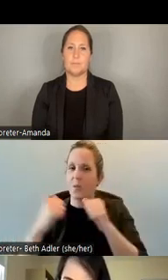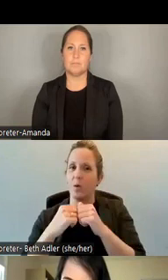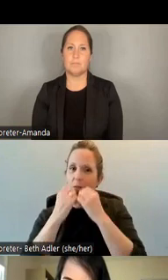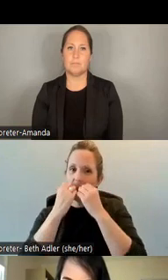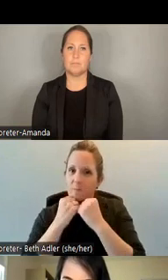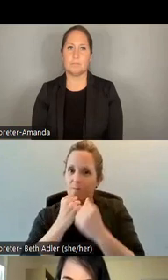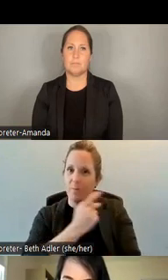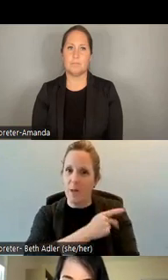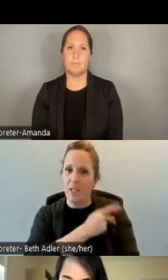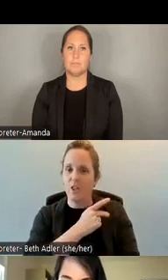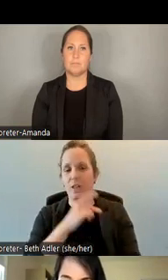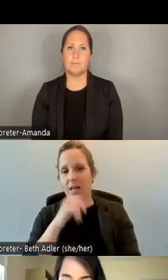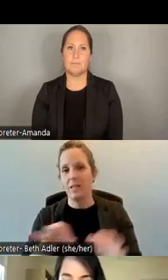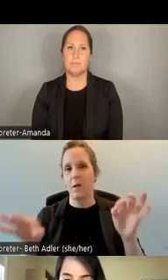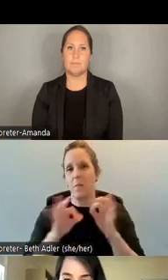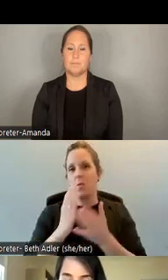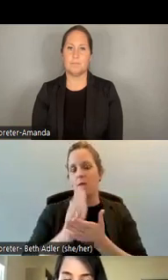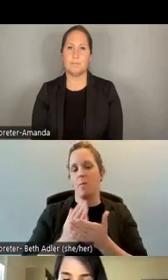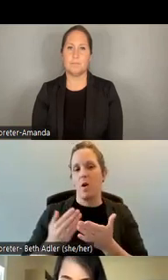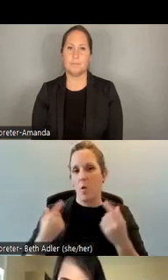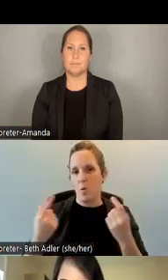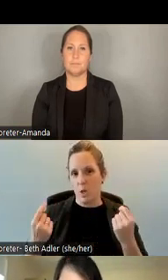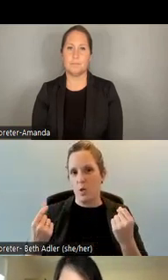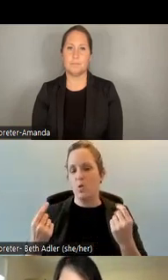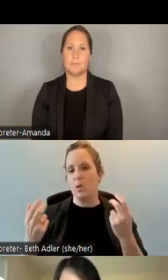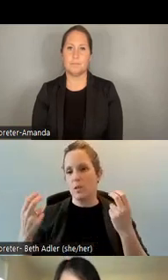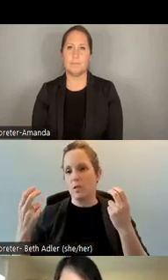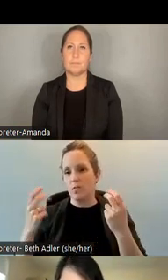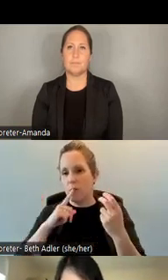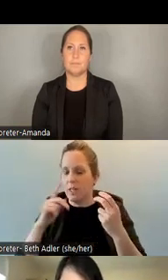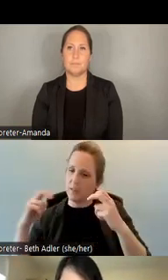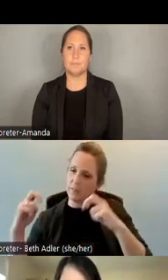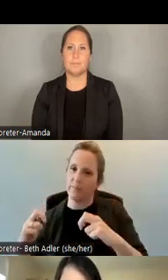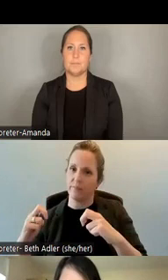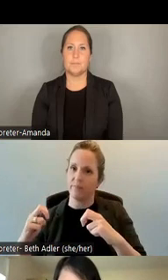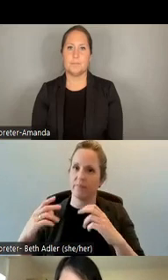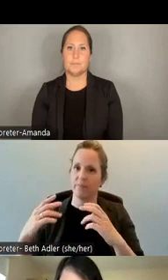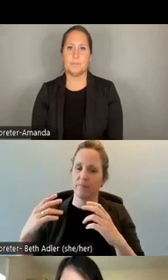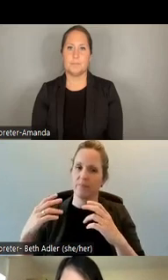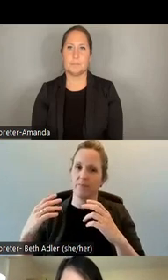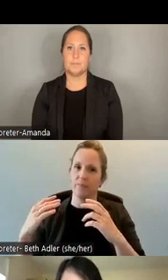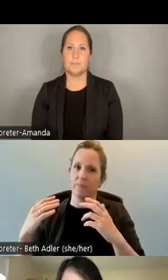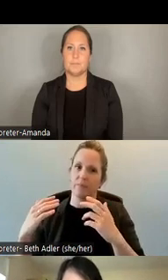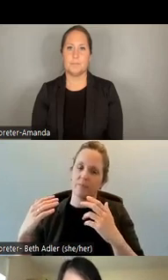try and do in providing care on the street is uh really get at or ideally below eye level with our